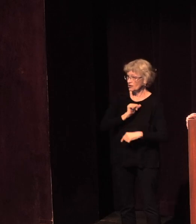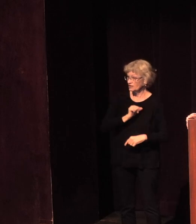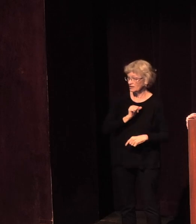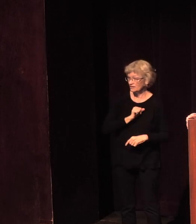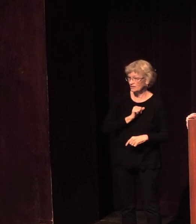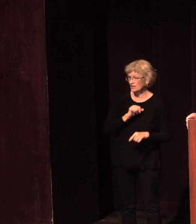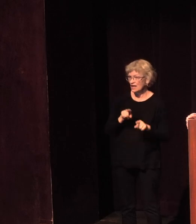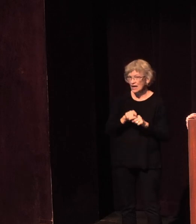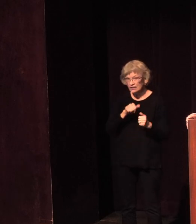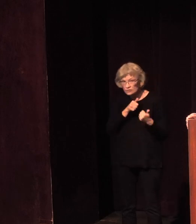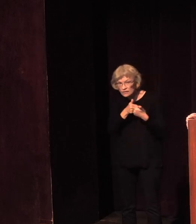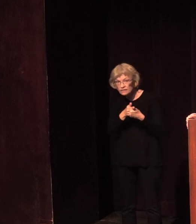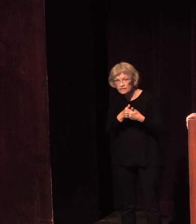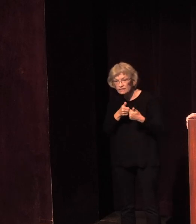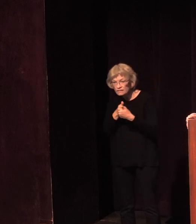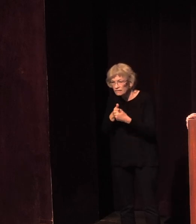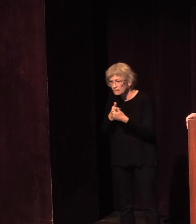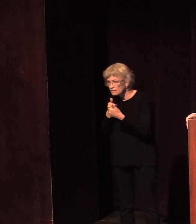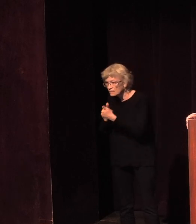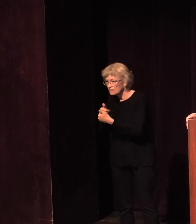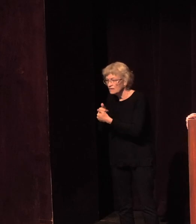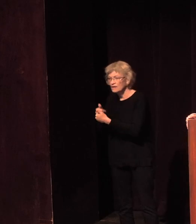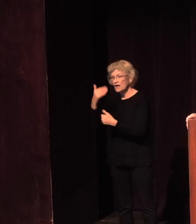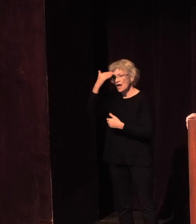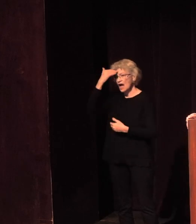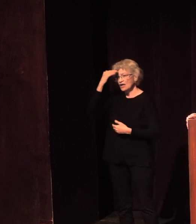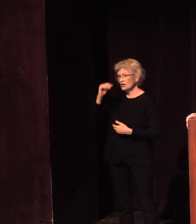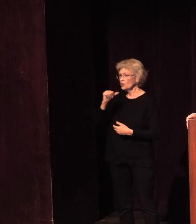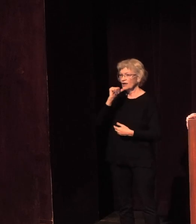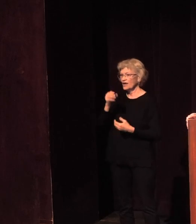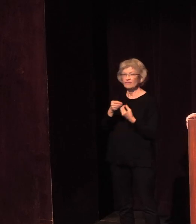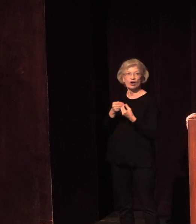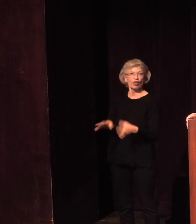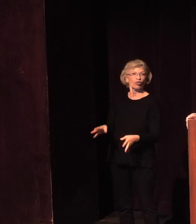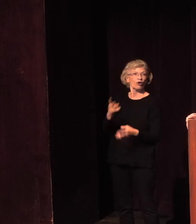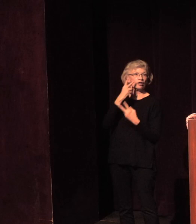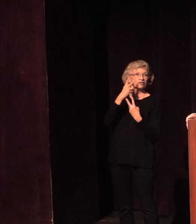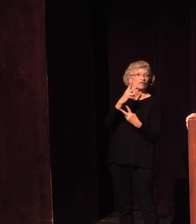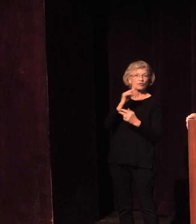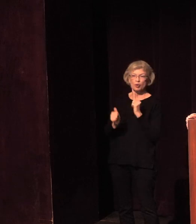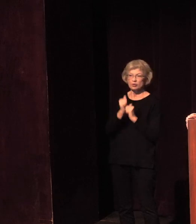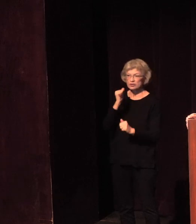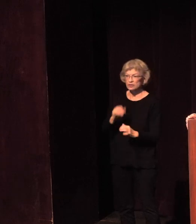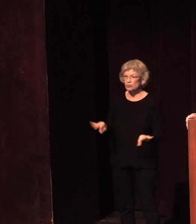We have high standards of excellence. We expect more of ourselves and as we face our challenges, I